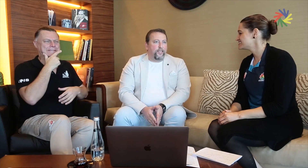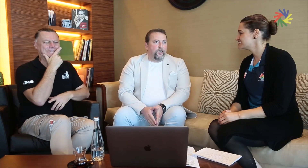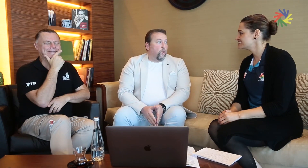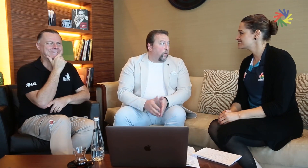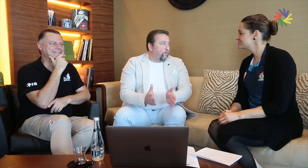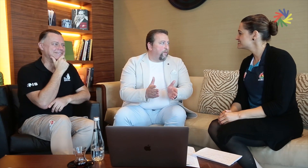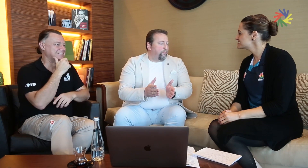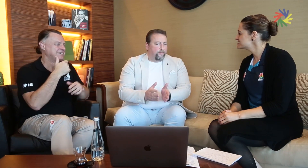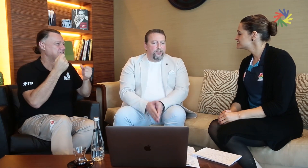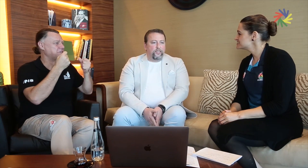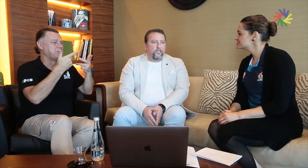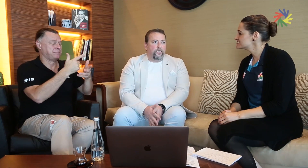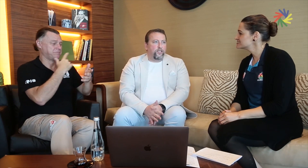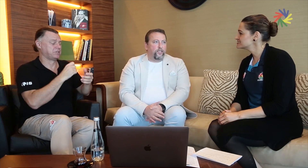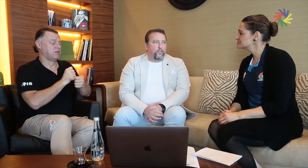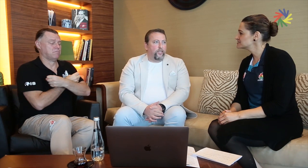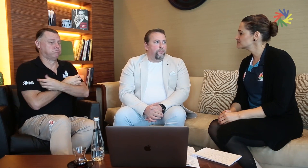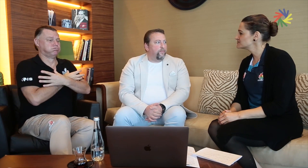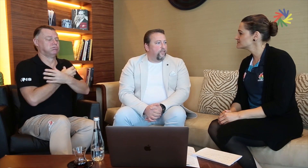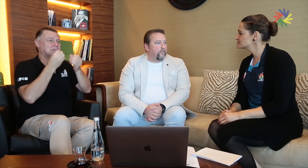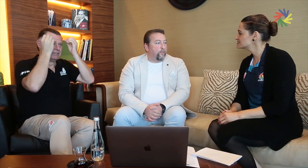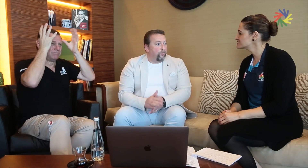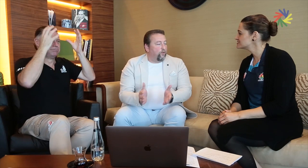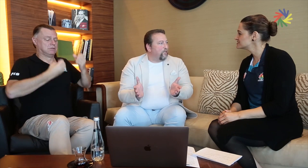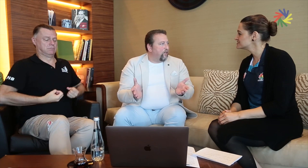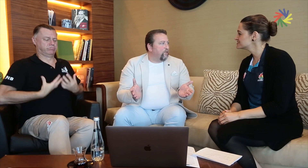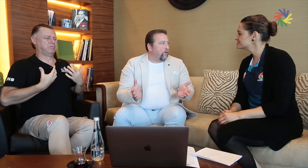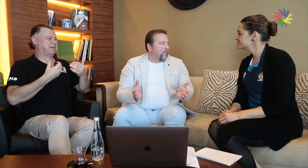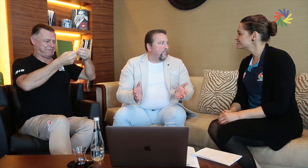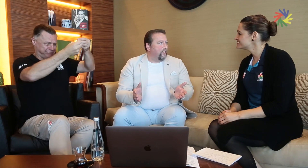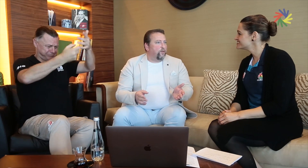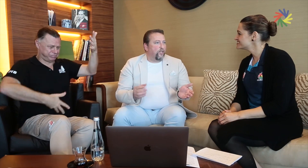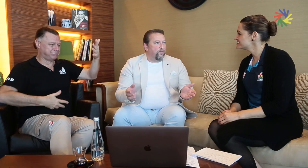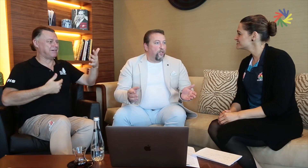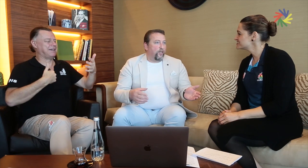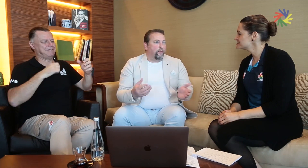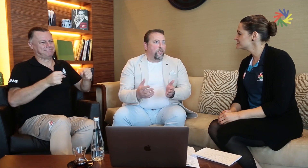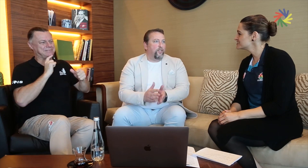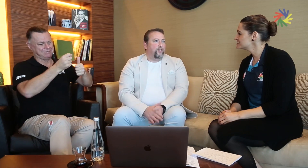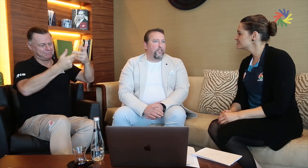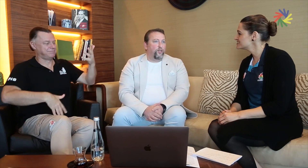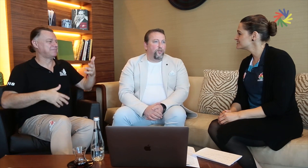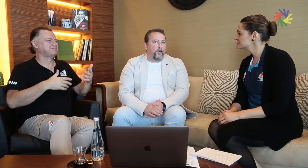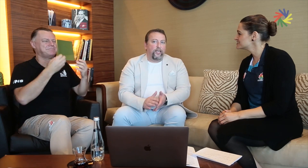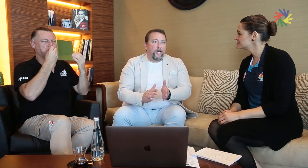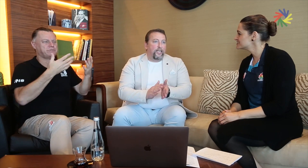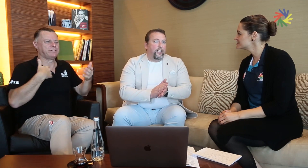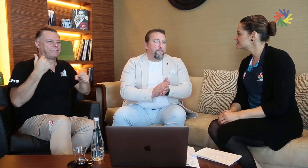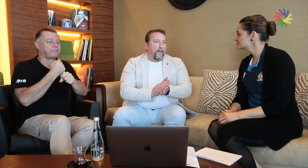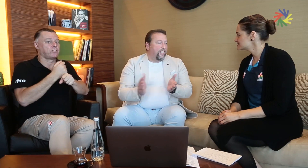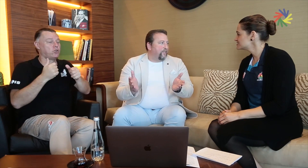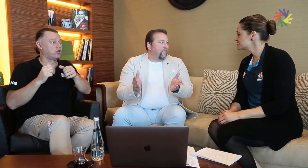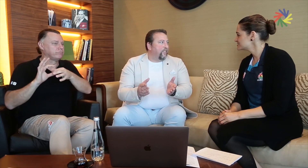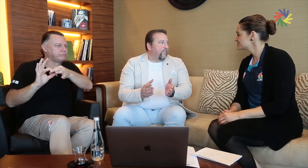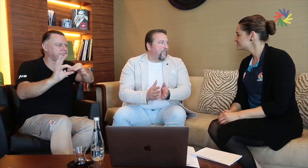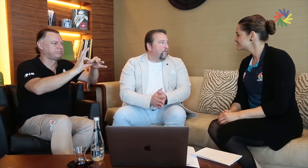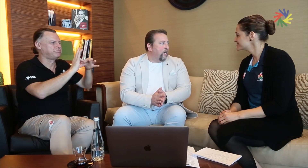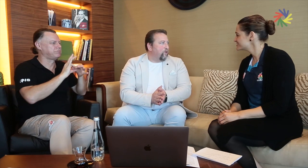This one is hard but I will answer.